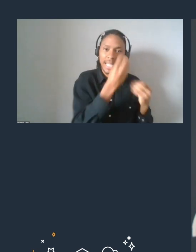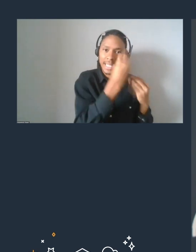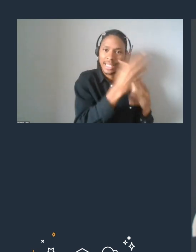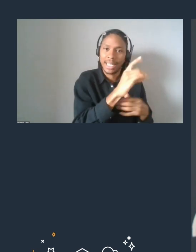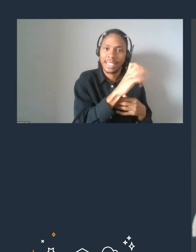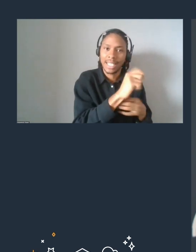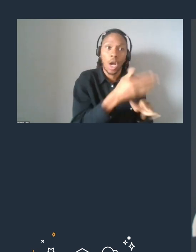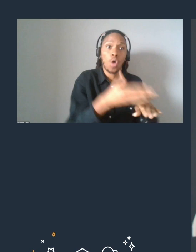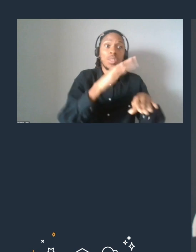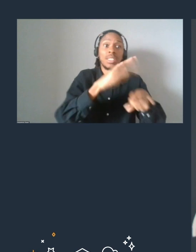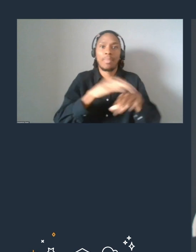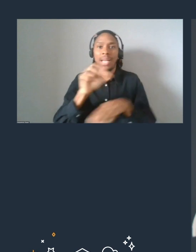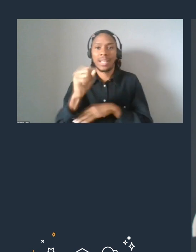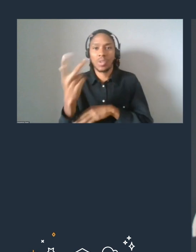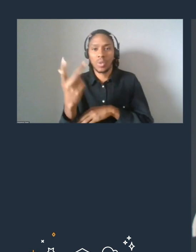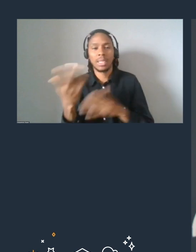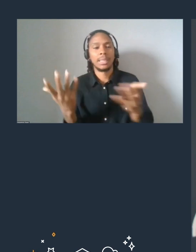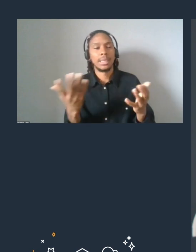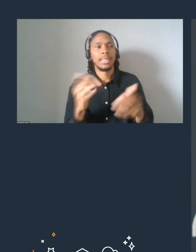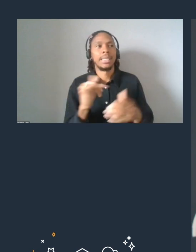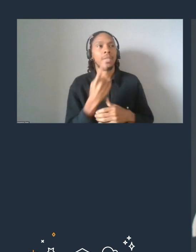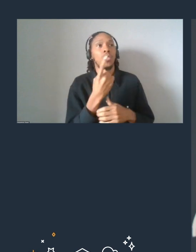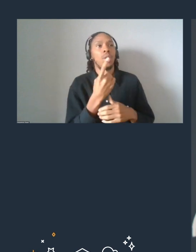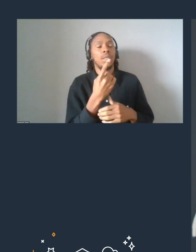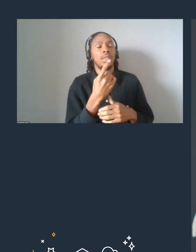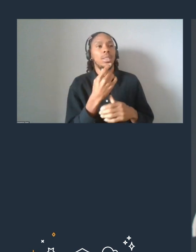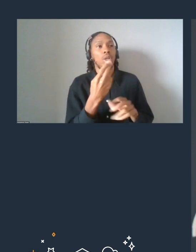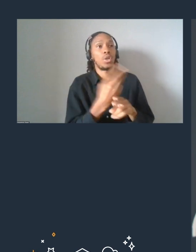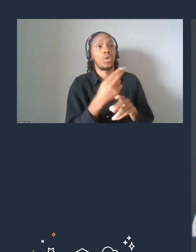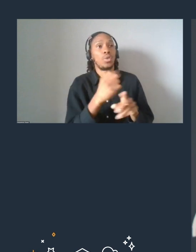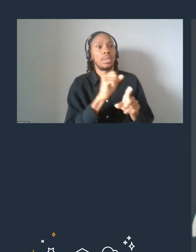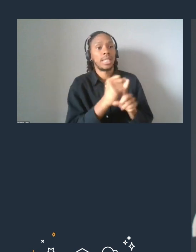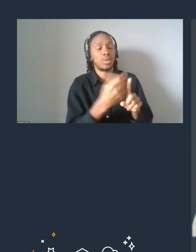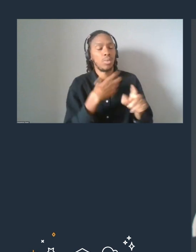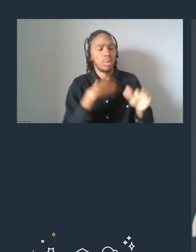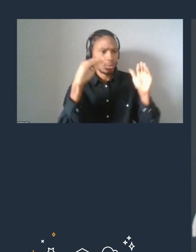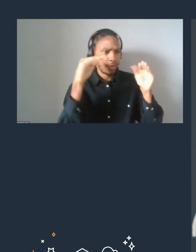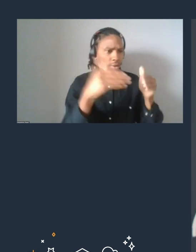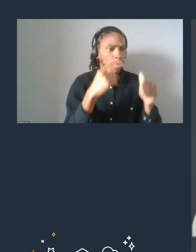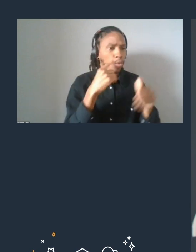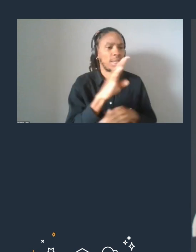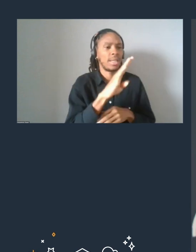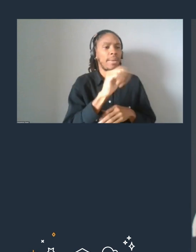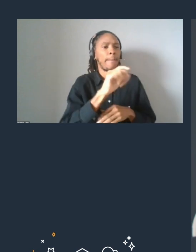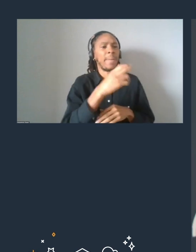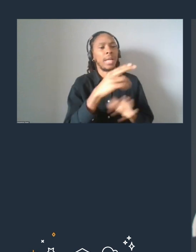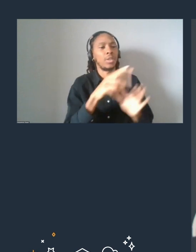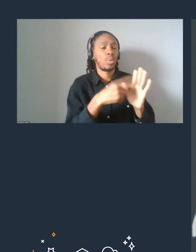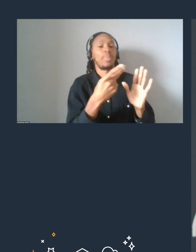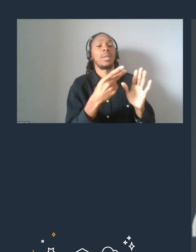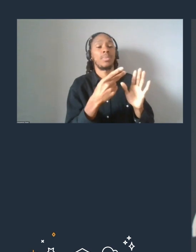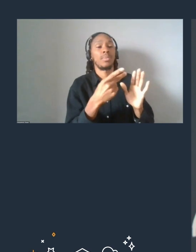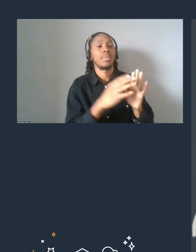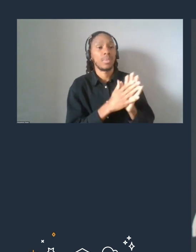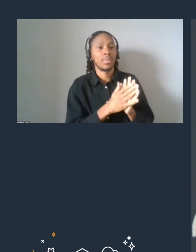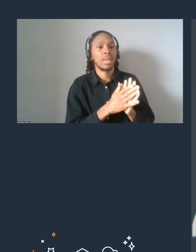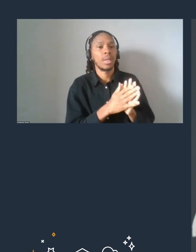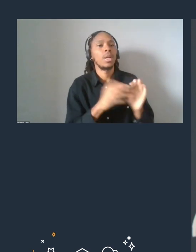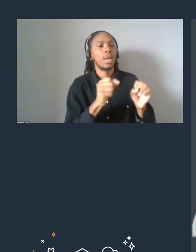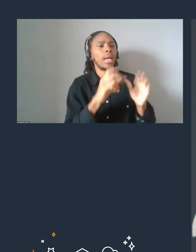So I think that's really the use case that we wanna target with the batch replication, which is being able to replicate preexisting objects,